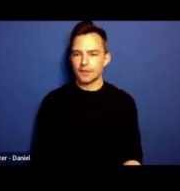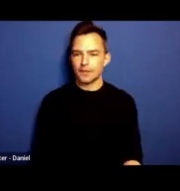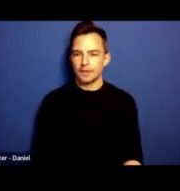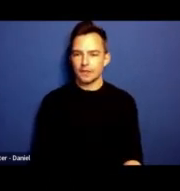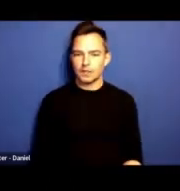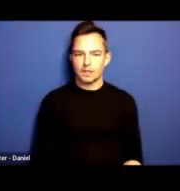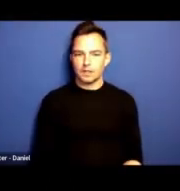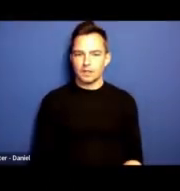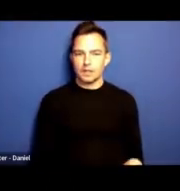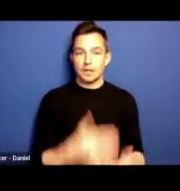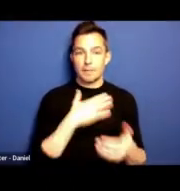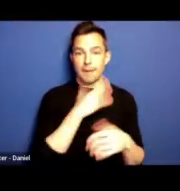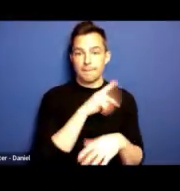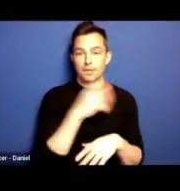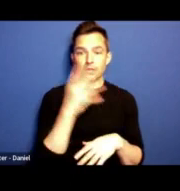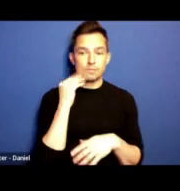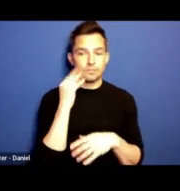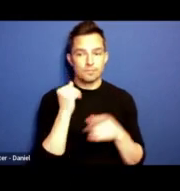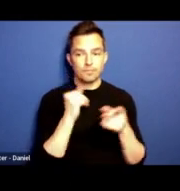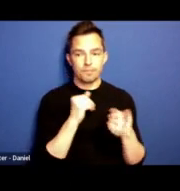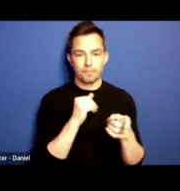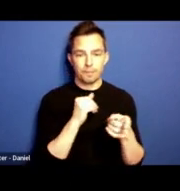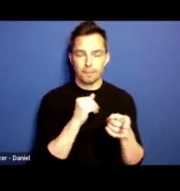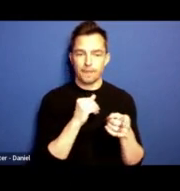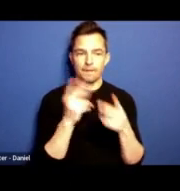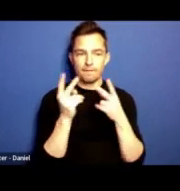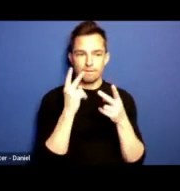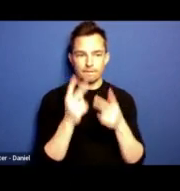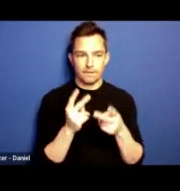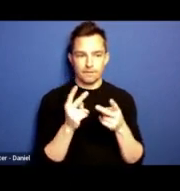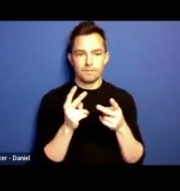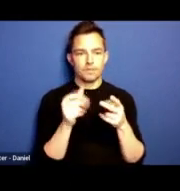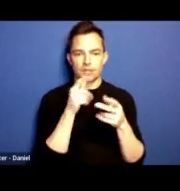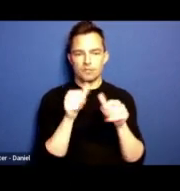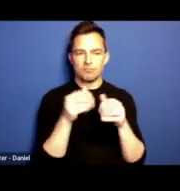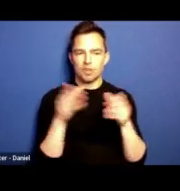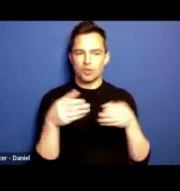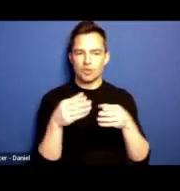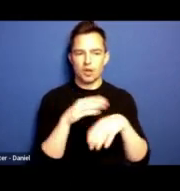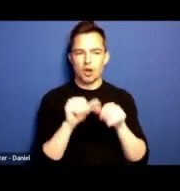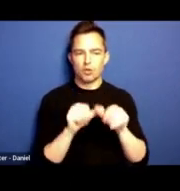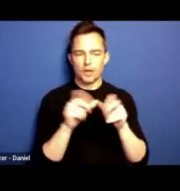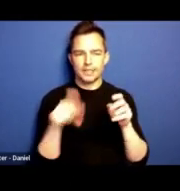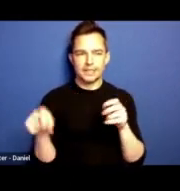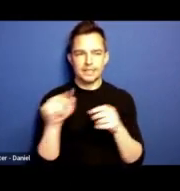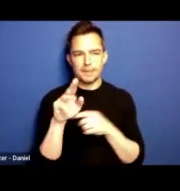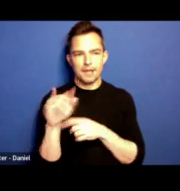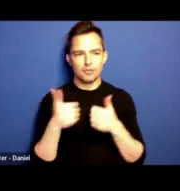has been my personal experience that the existing service provisions does not address ongoing needs that TBI survivors have. There's increasing